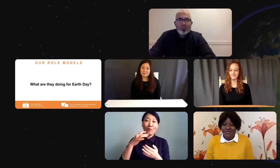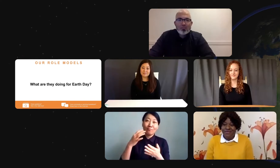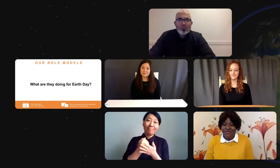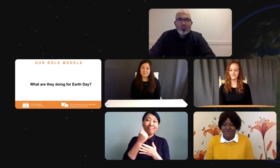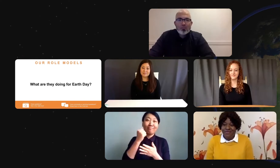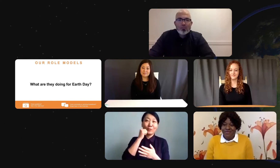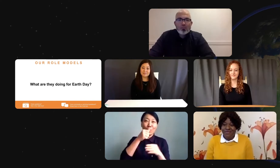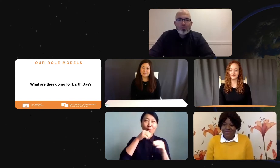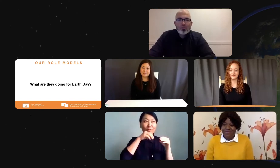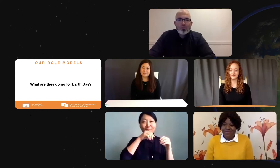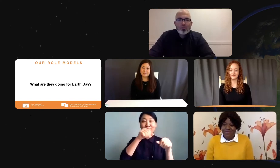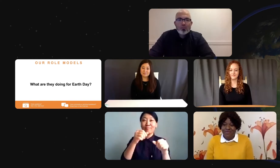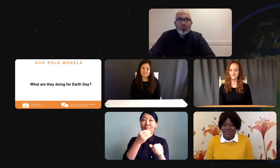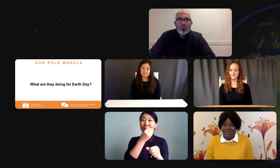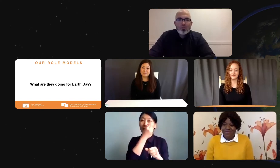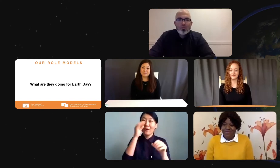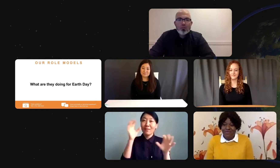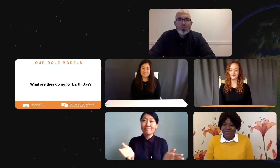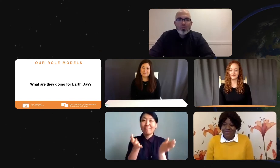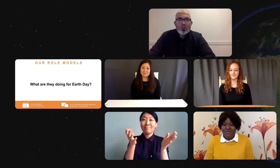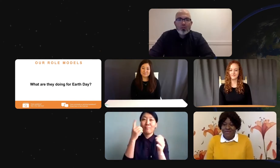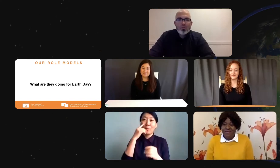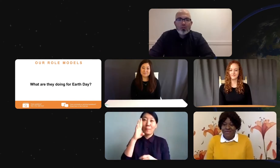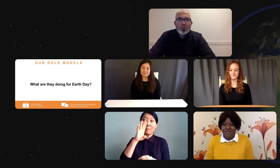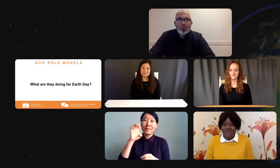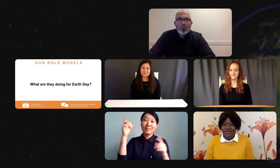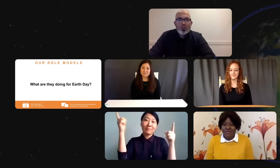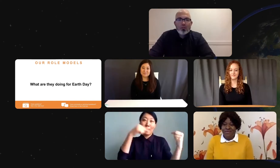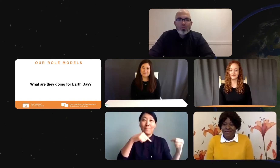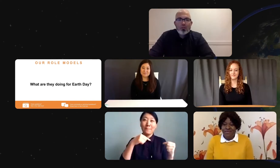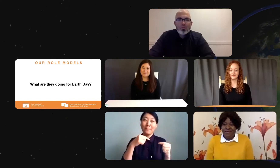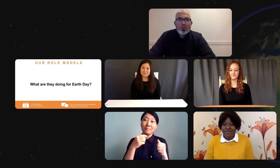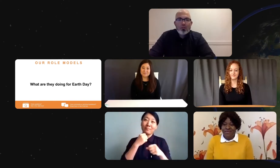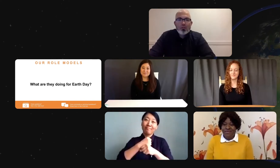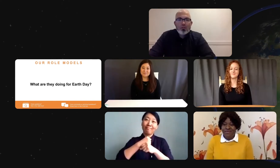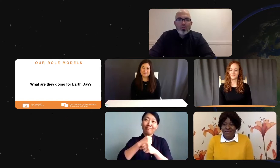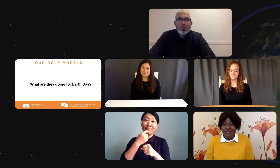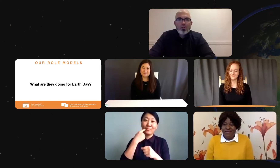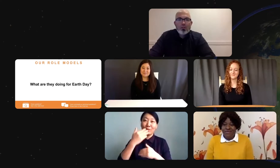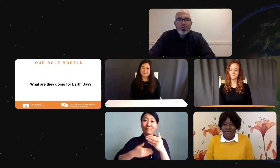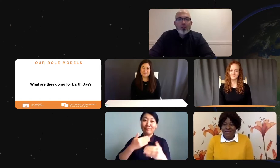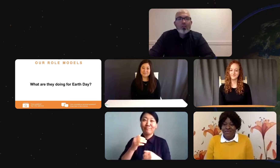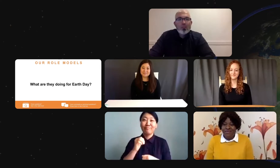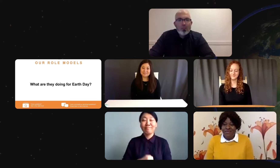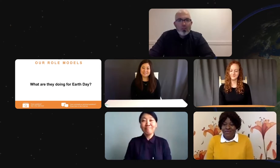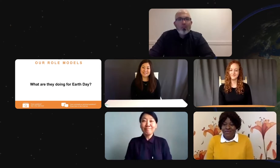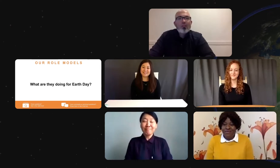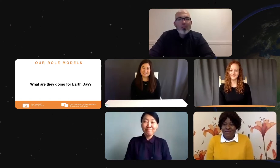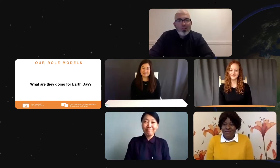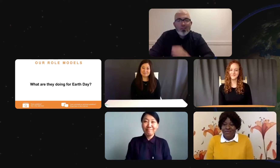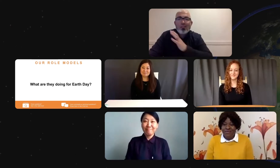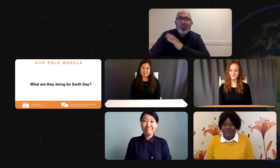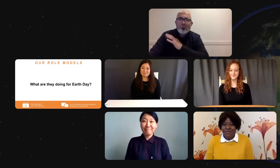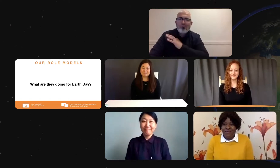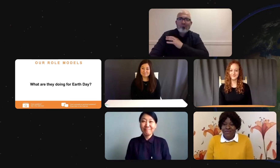Tomorrow, I'll take the opportunity to plant them and hopefully get bees to come into our garden.